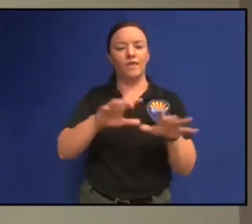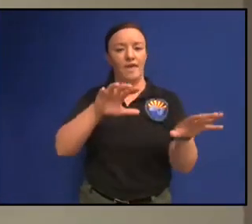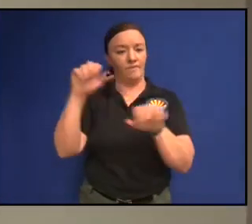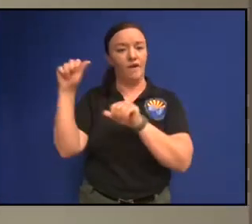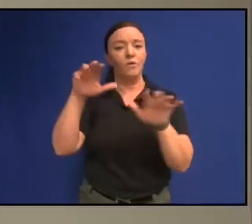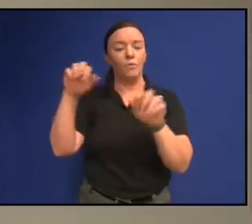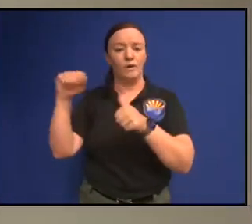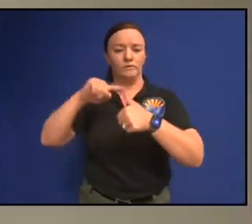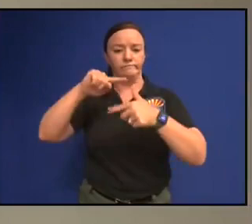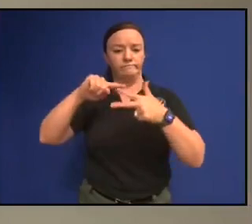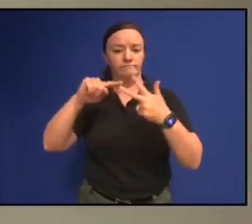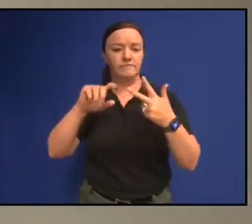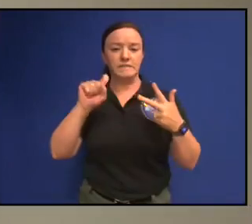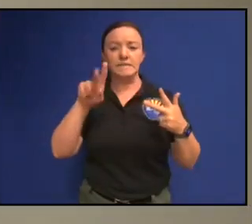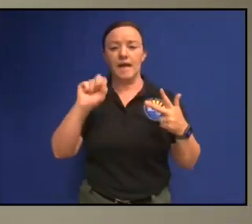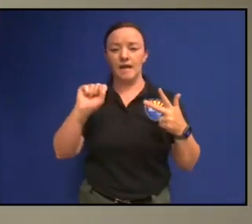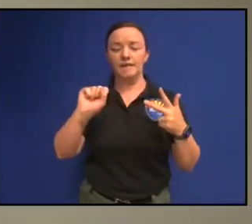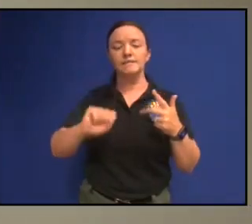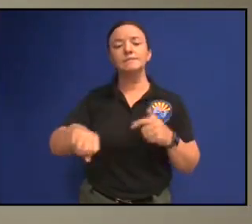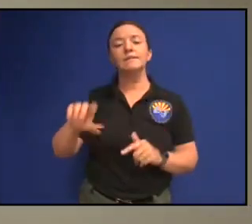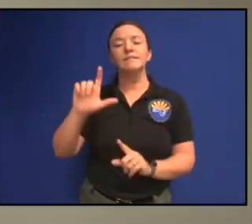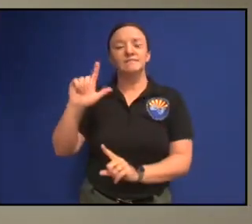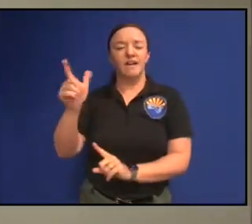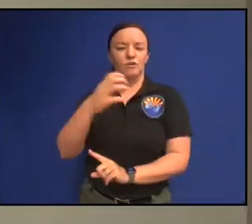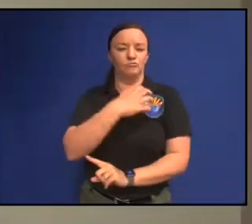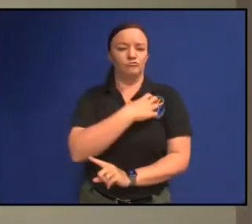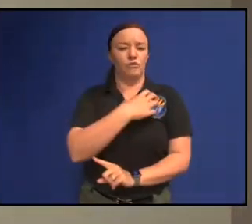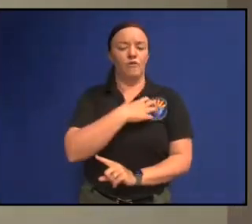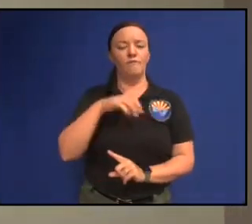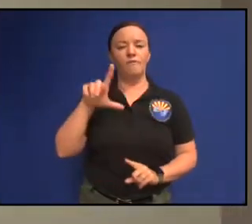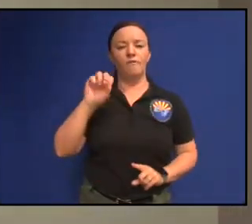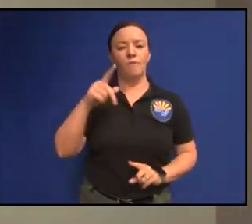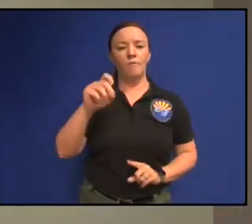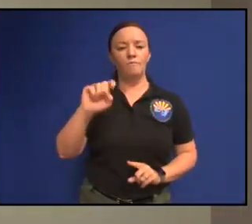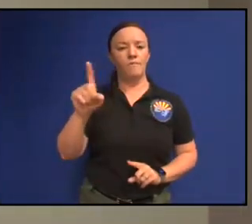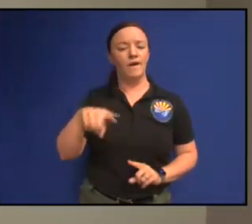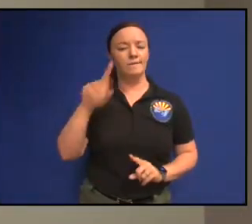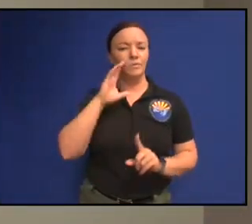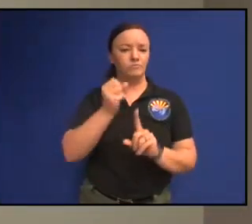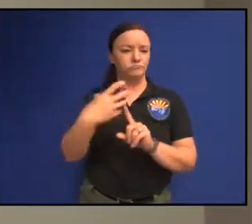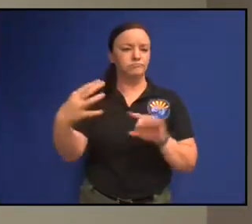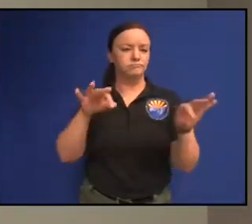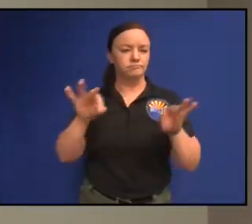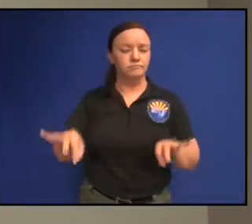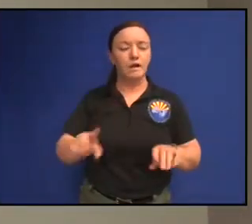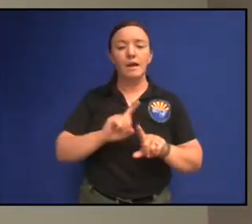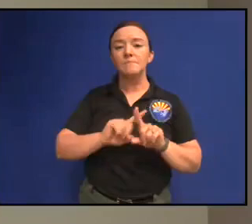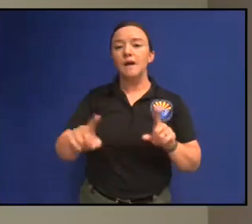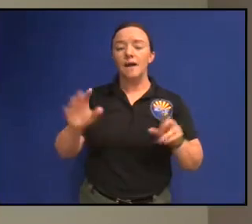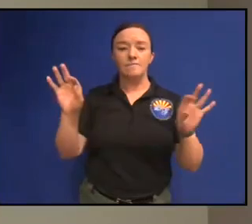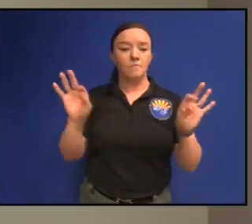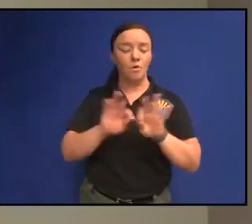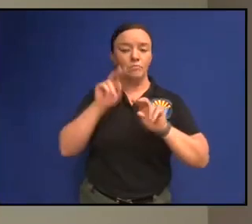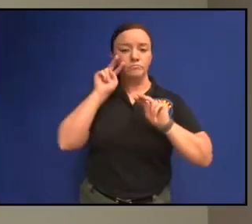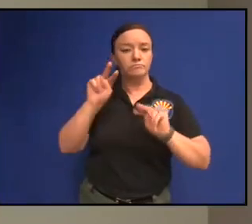DAYS. SHERIFF LOPEZ WILL BE TALKING ON THAT. KEEP AN EYE ON THAT REALTIME INTERACTIVE EVACUATION MAP